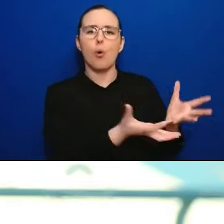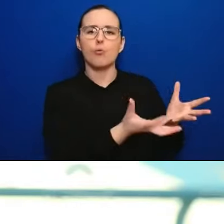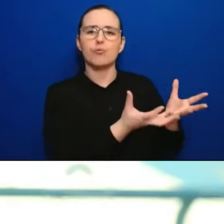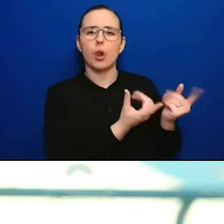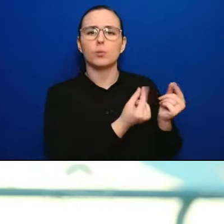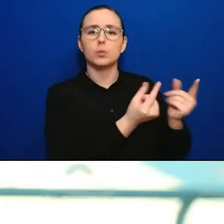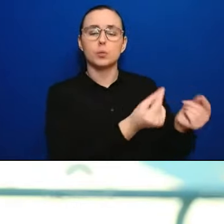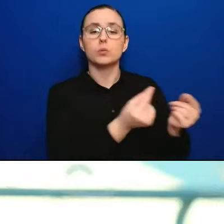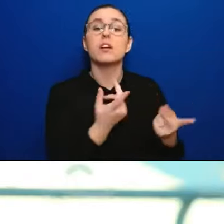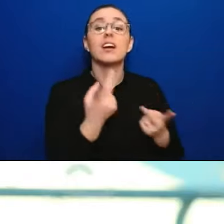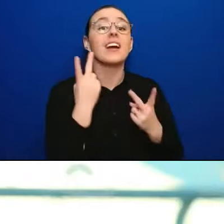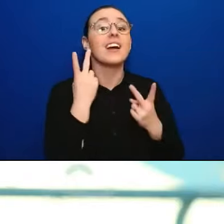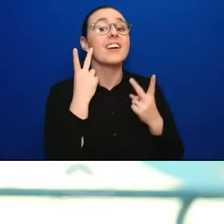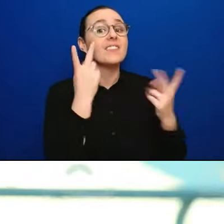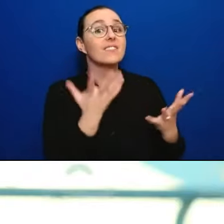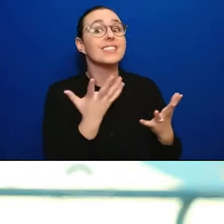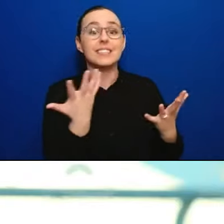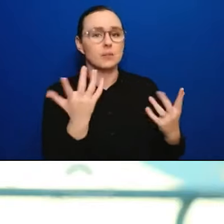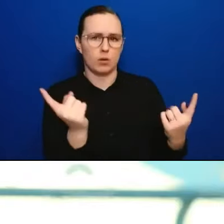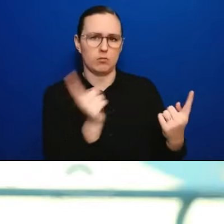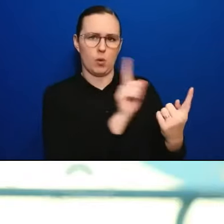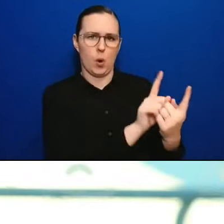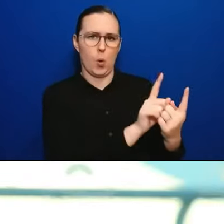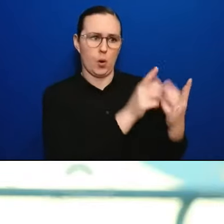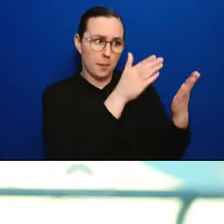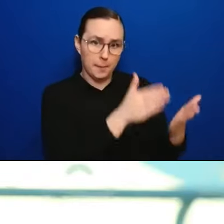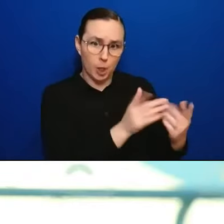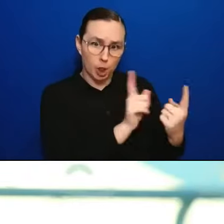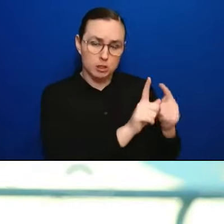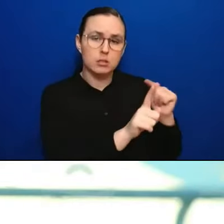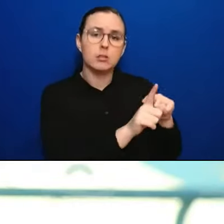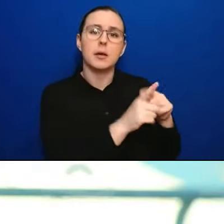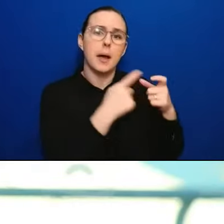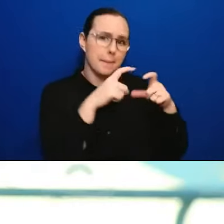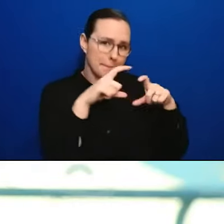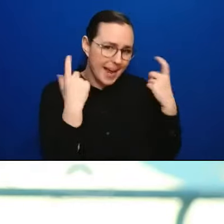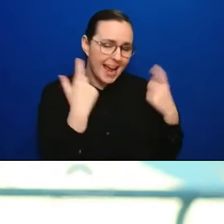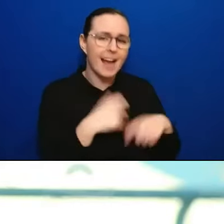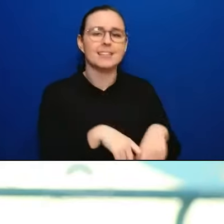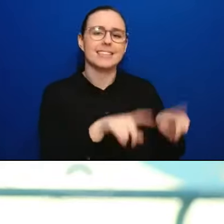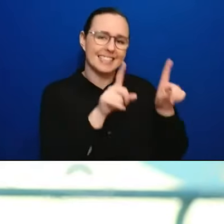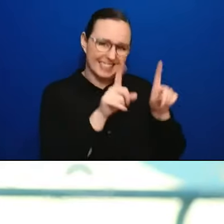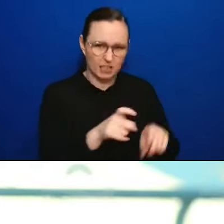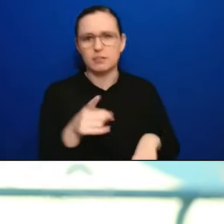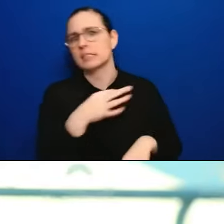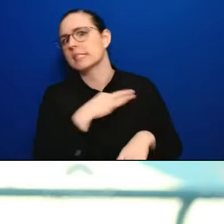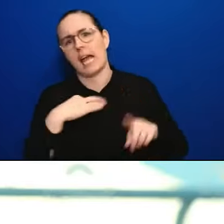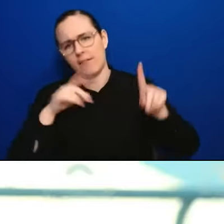isolated in their room. We have overall provisions in place so that you only go visit